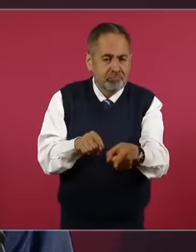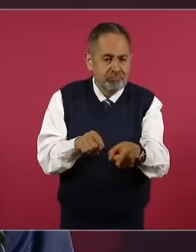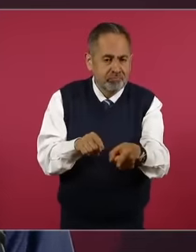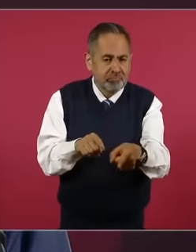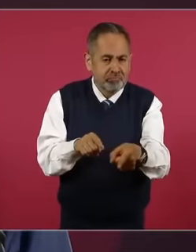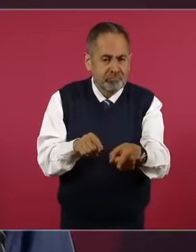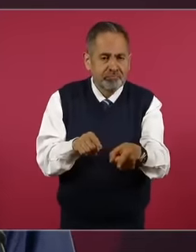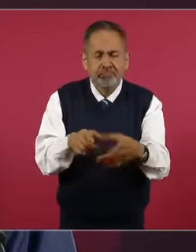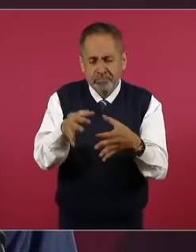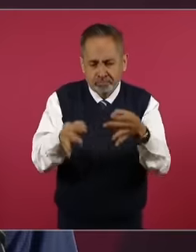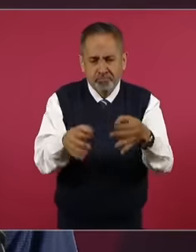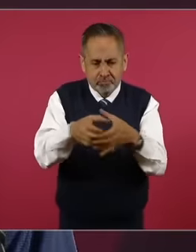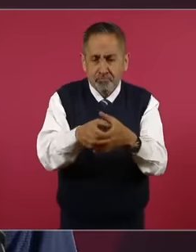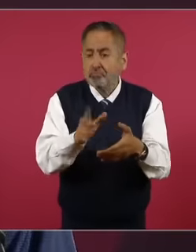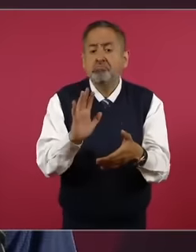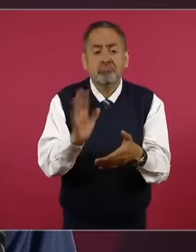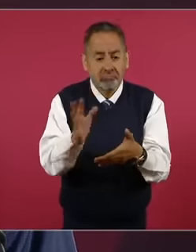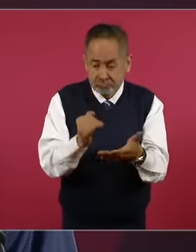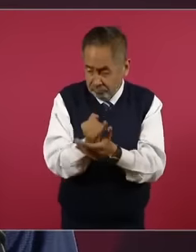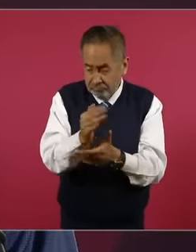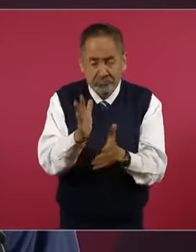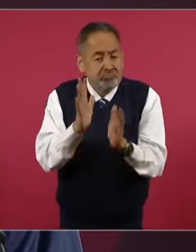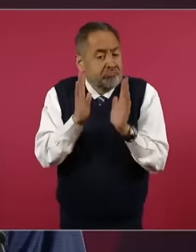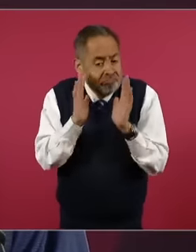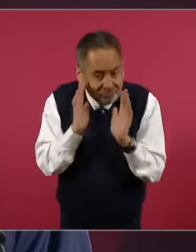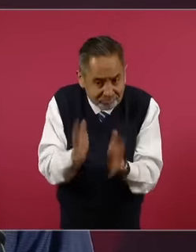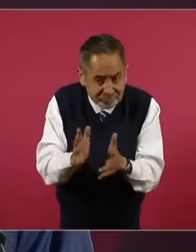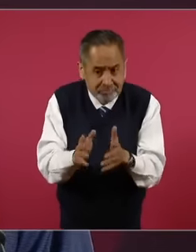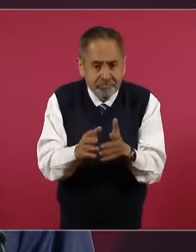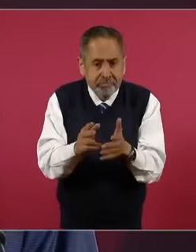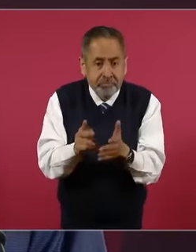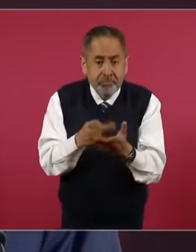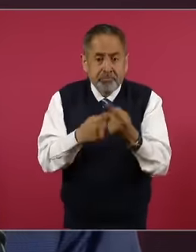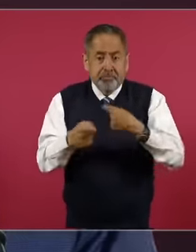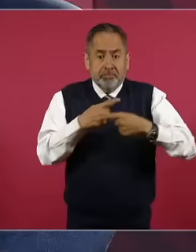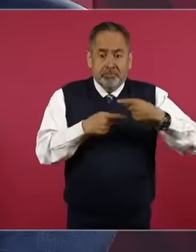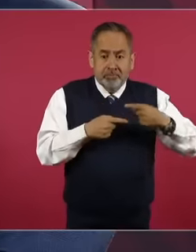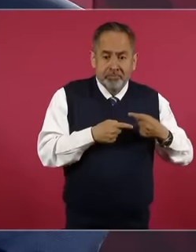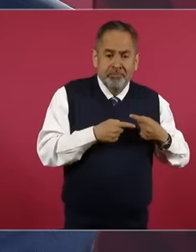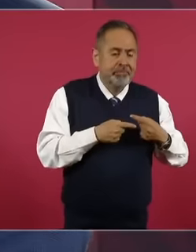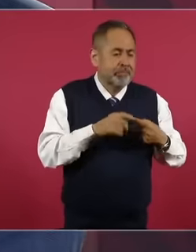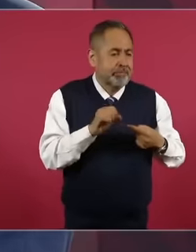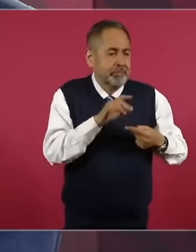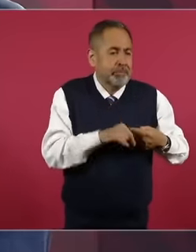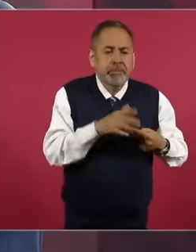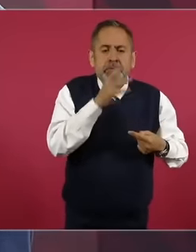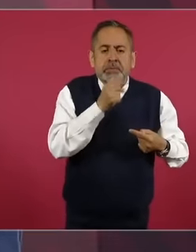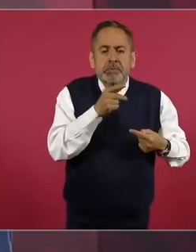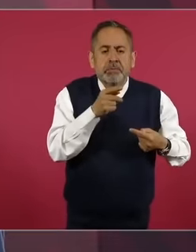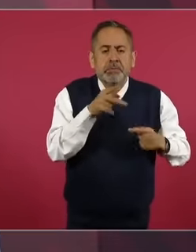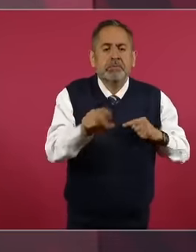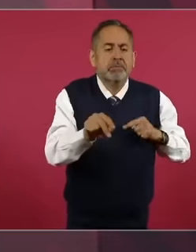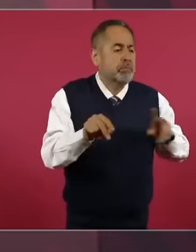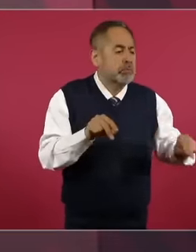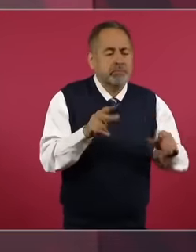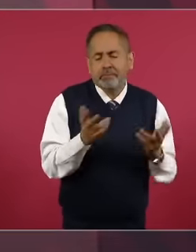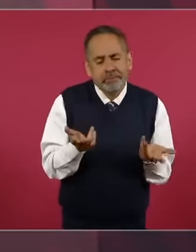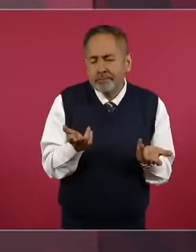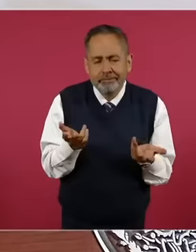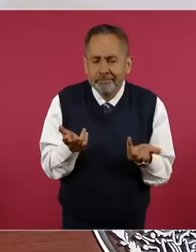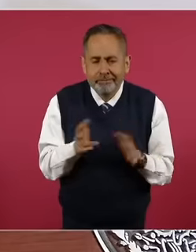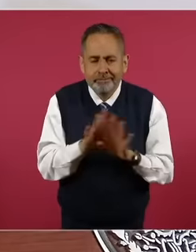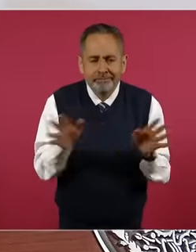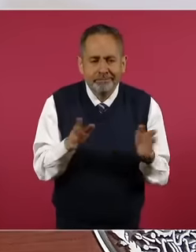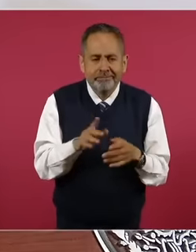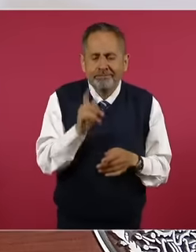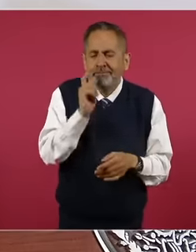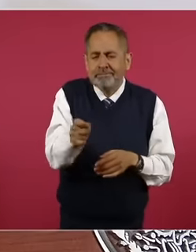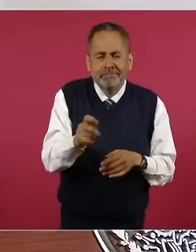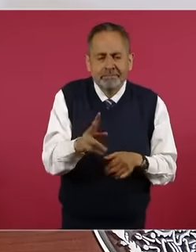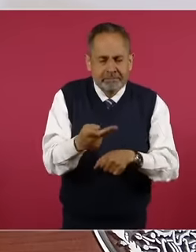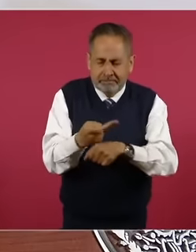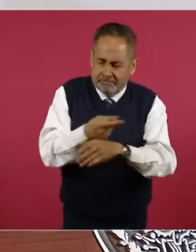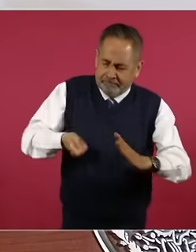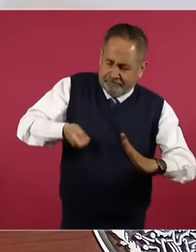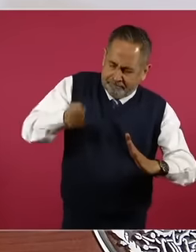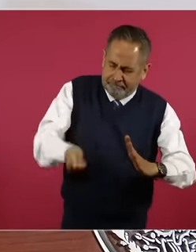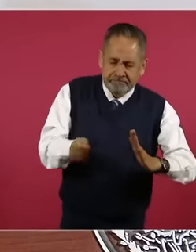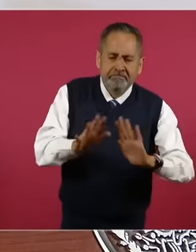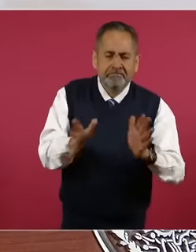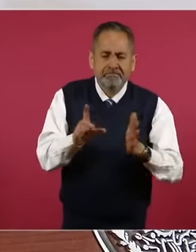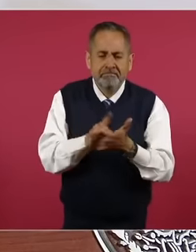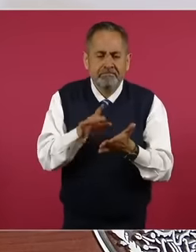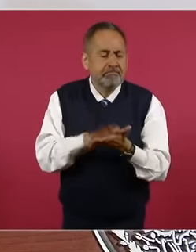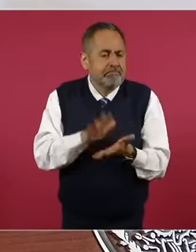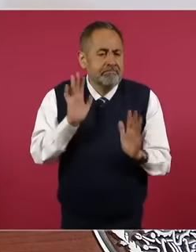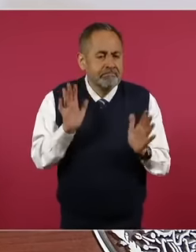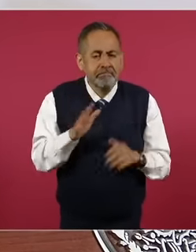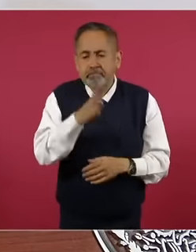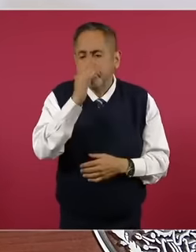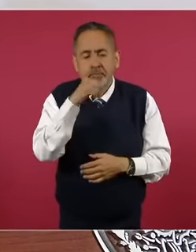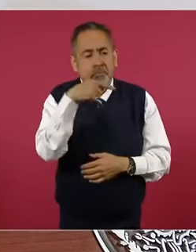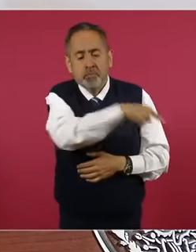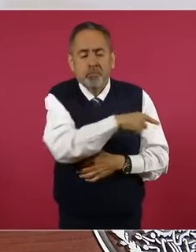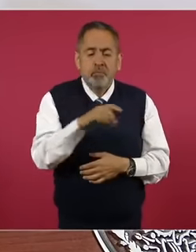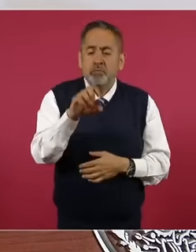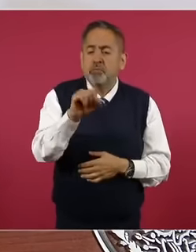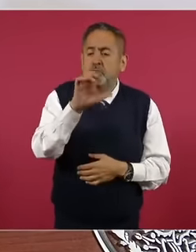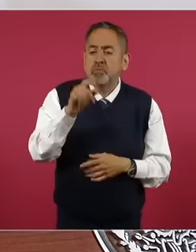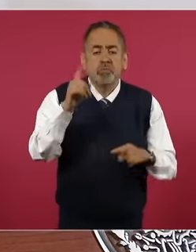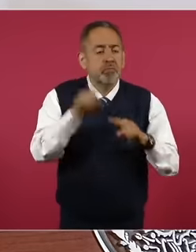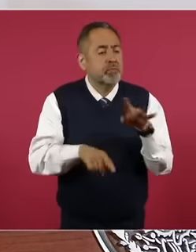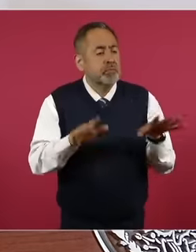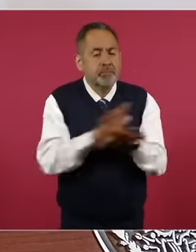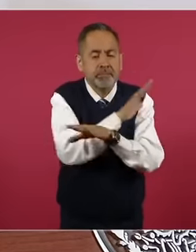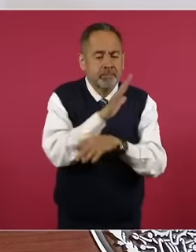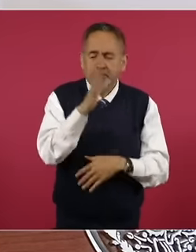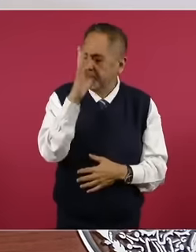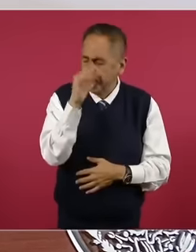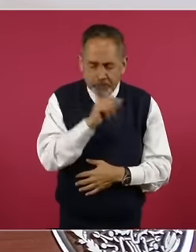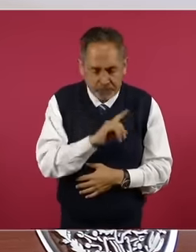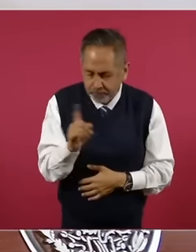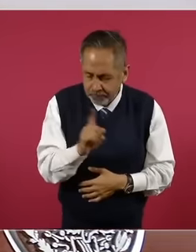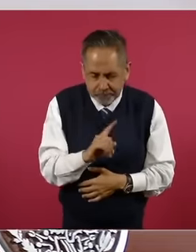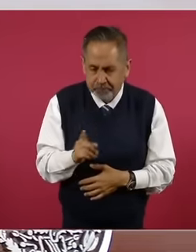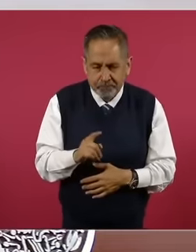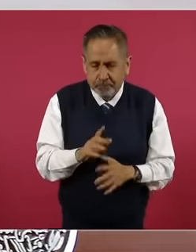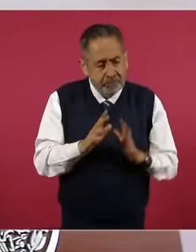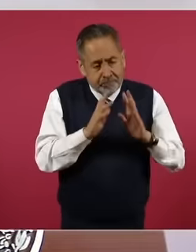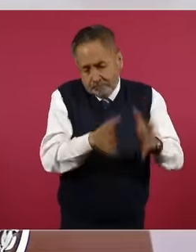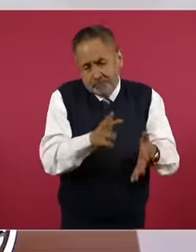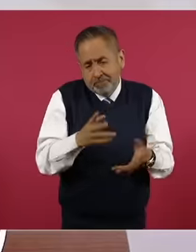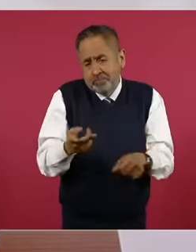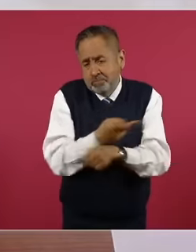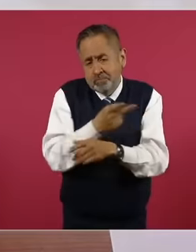courts, uh, it is almost res judicata, it is no longer up to the court because it is not a problem of